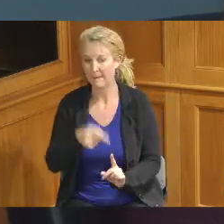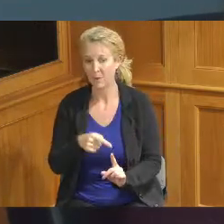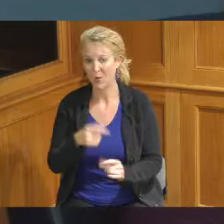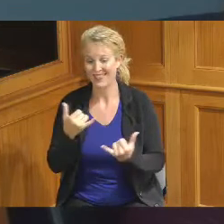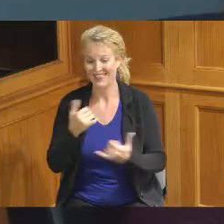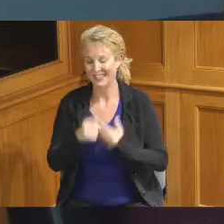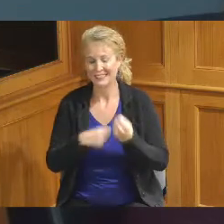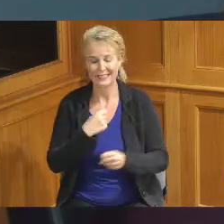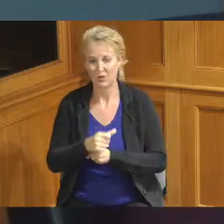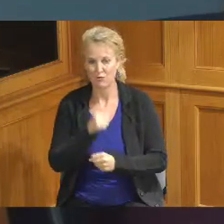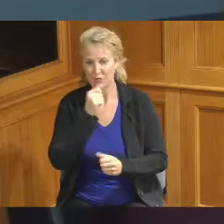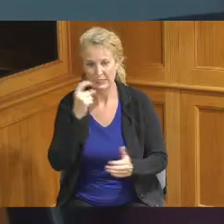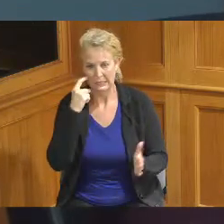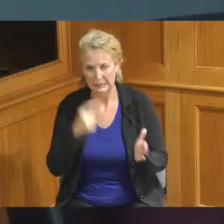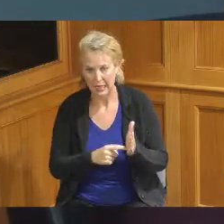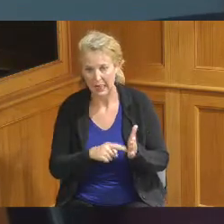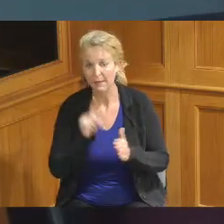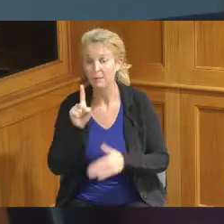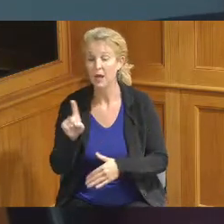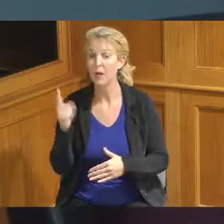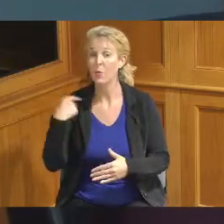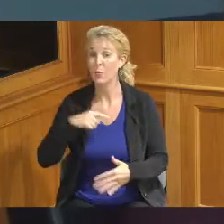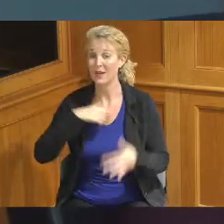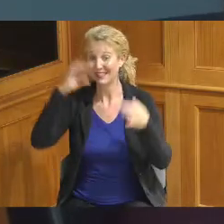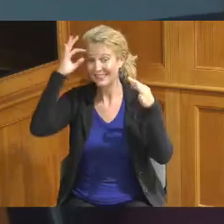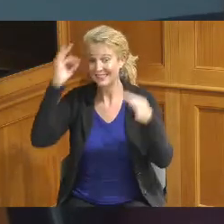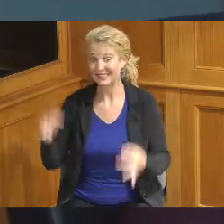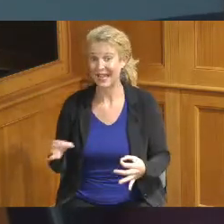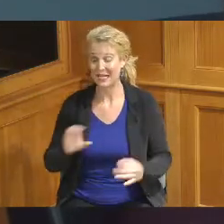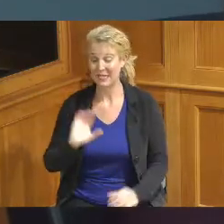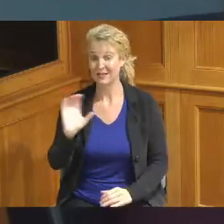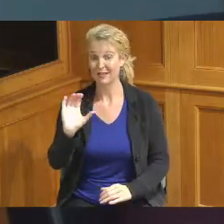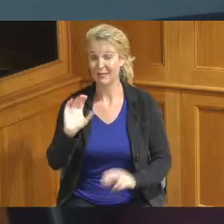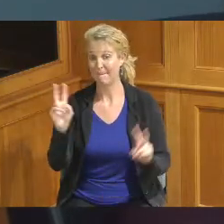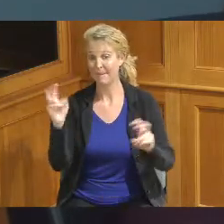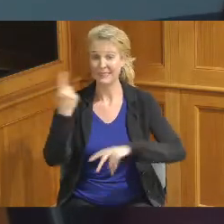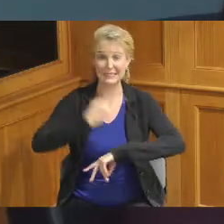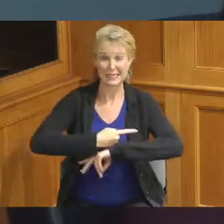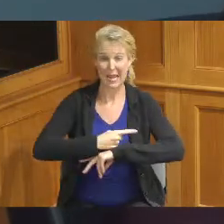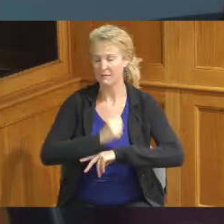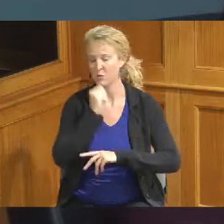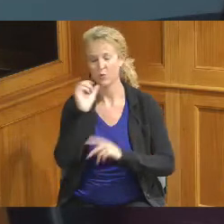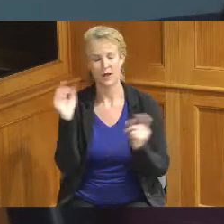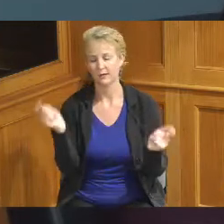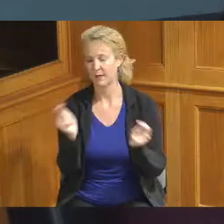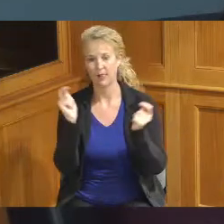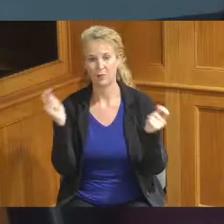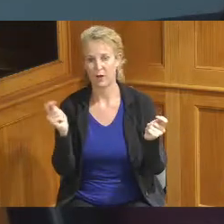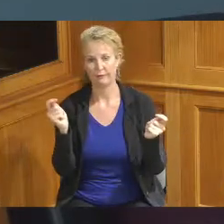but we have done something we have decided not to celebrate Columbus Day and that we're celebrating